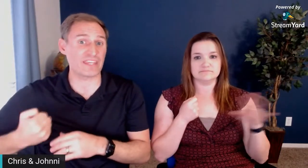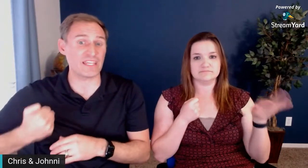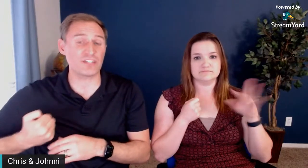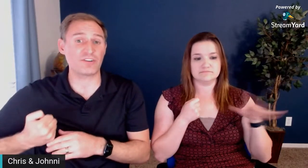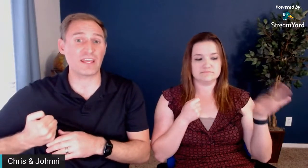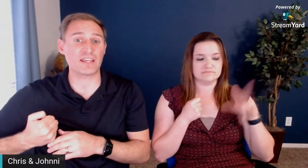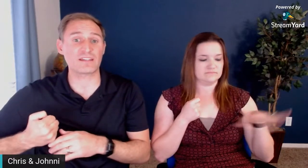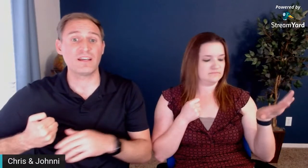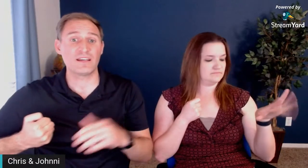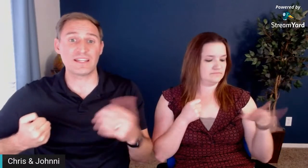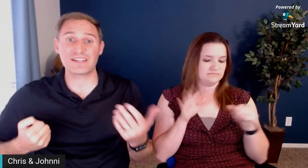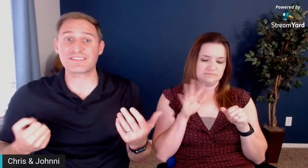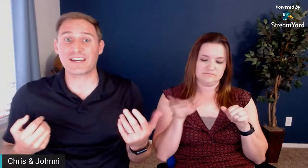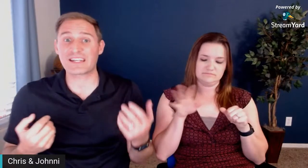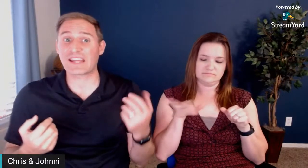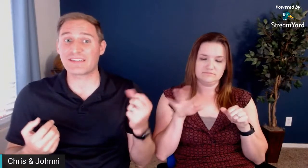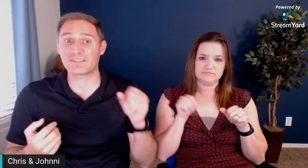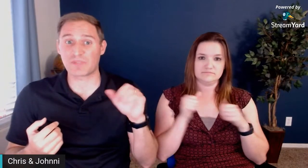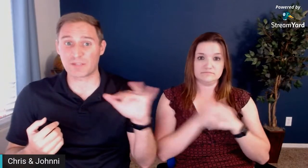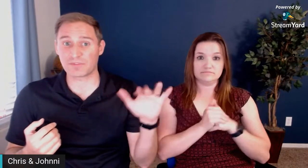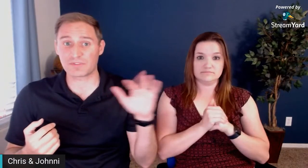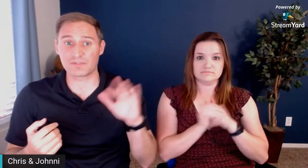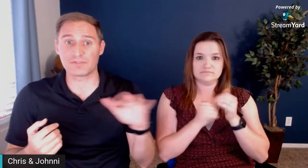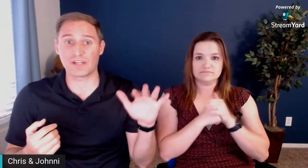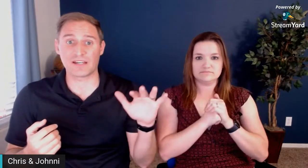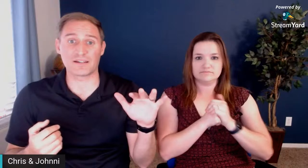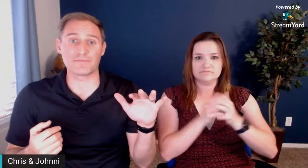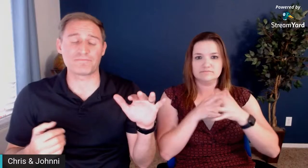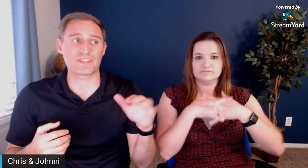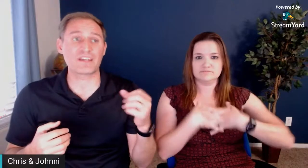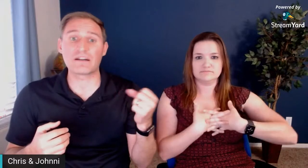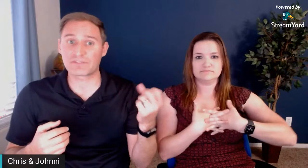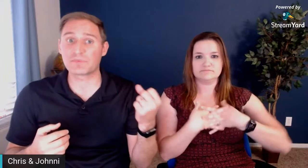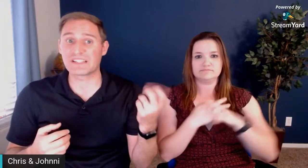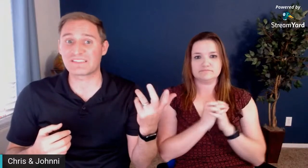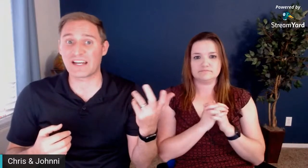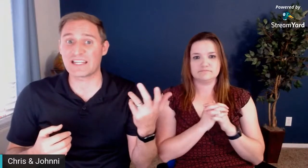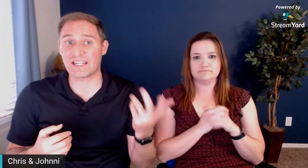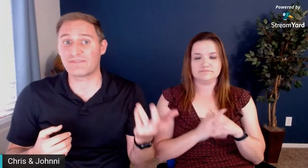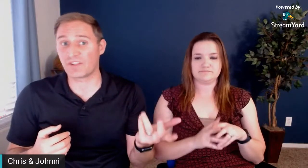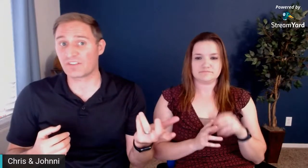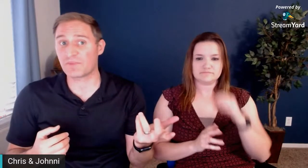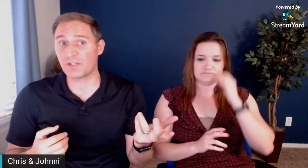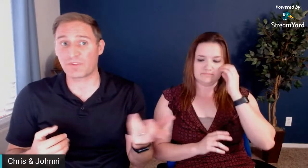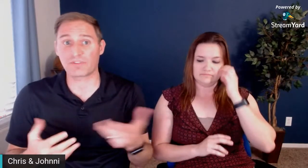a kid in your hand it is kind of nice to be able to um comfortably sign and fingerspell with your